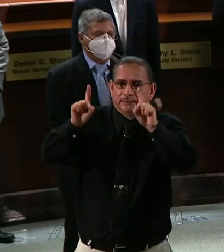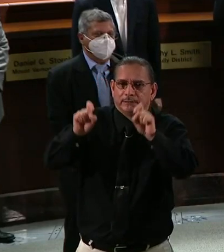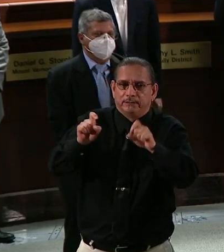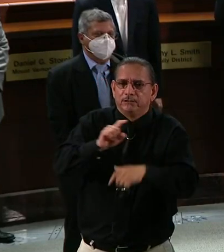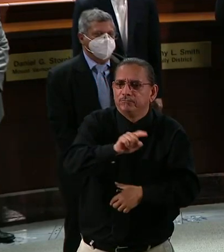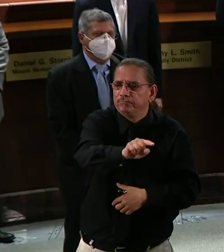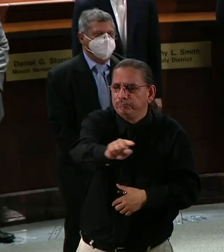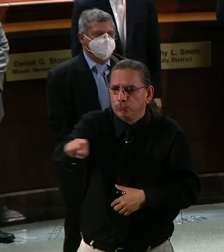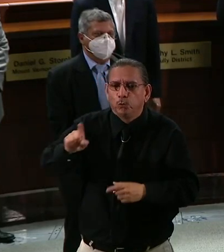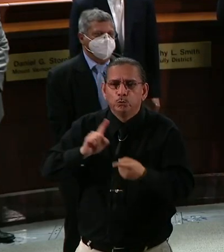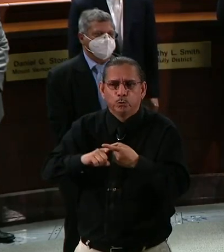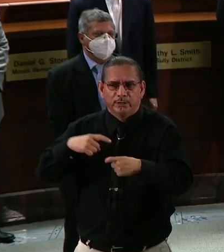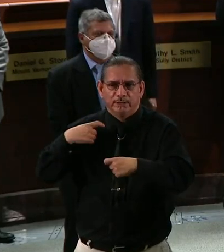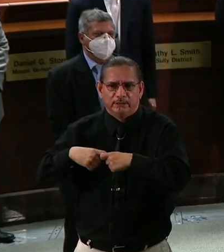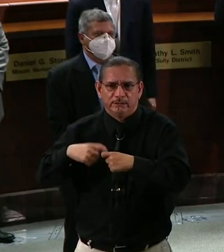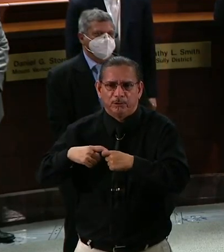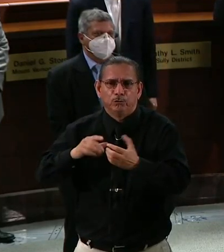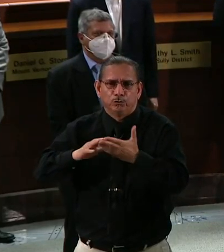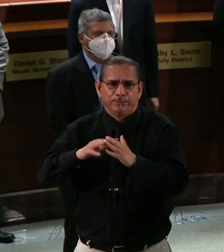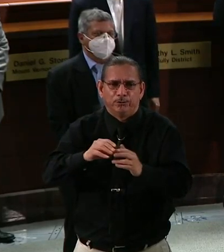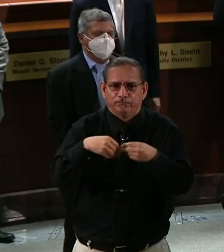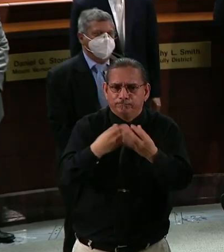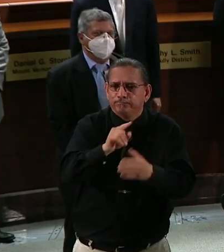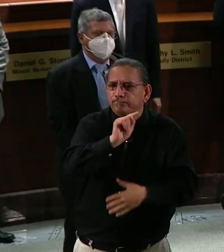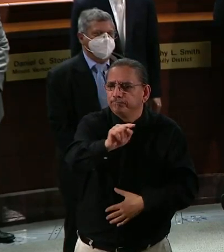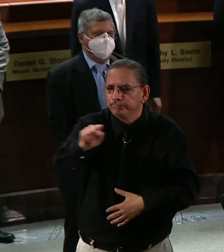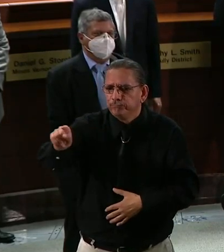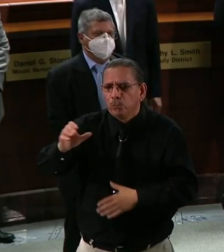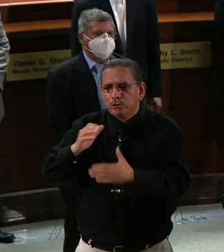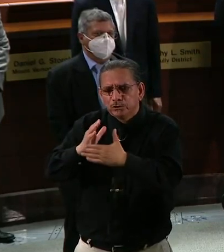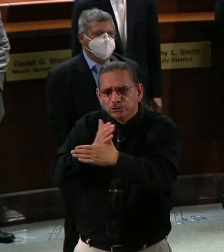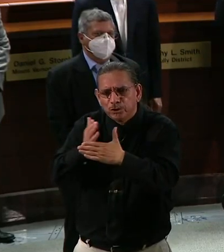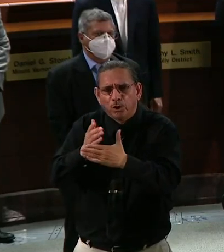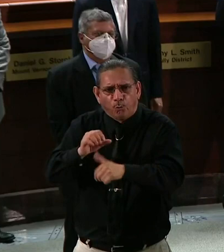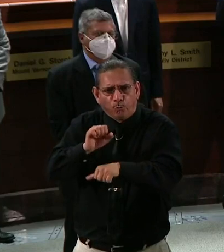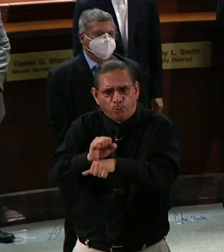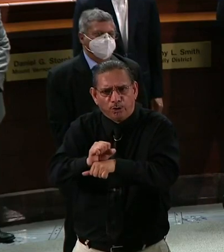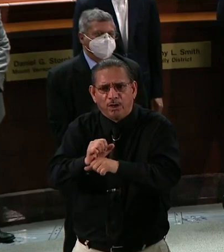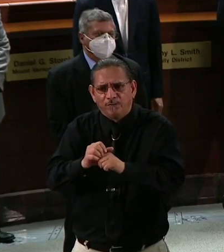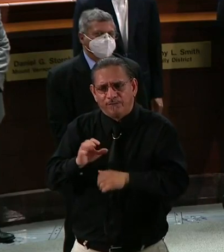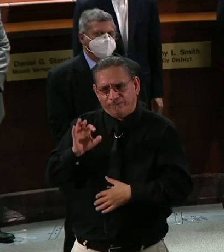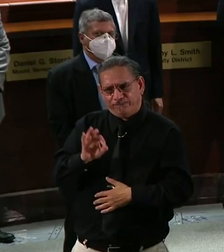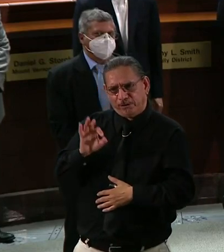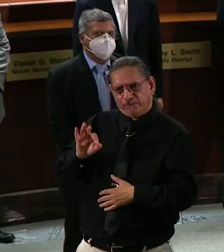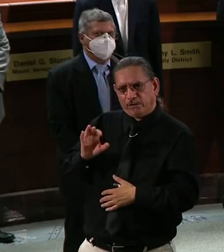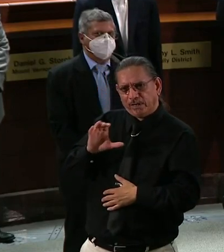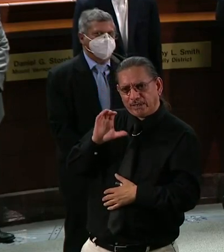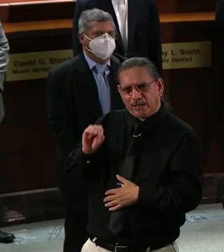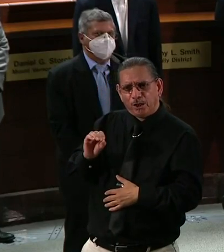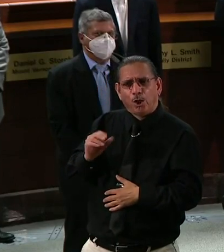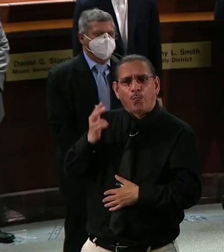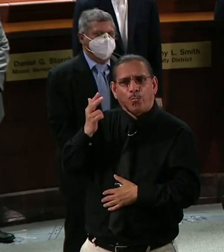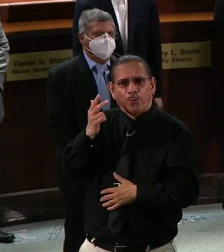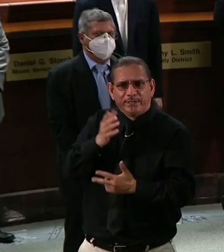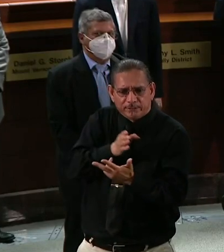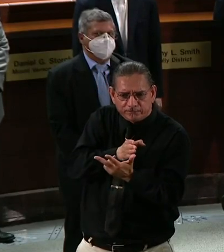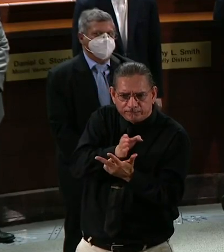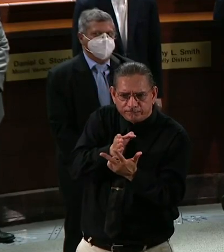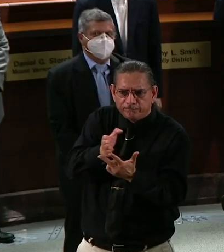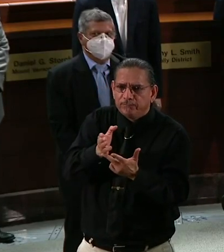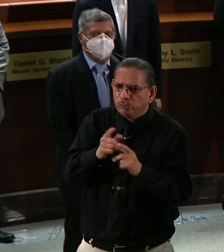YOU KNOW OF. YOU ALL PERSONA